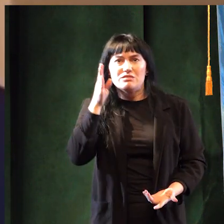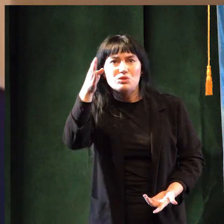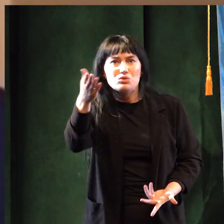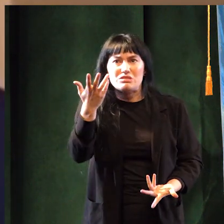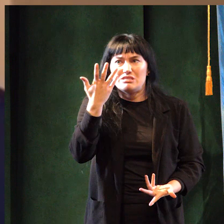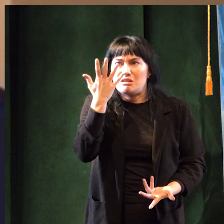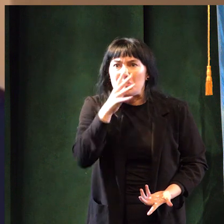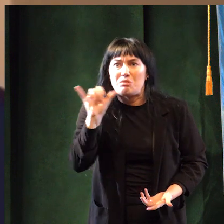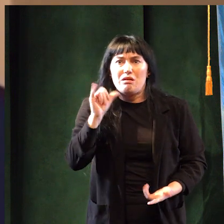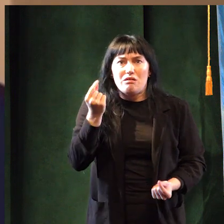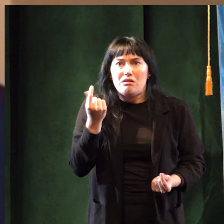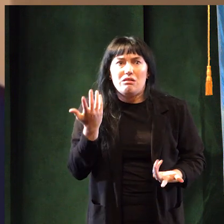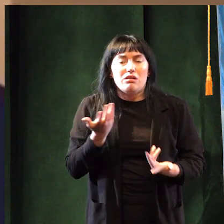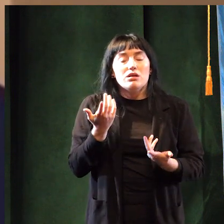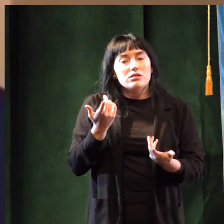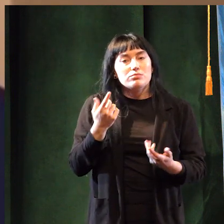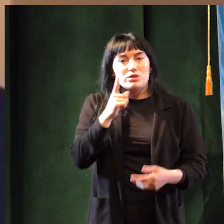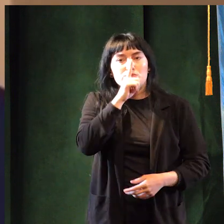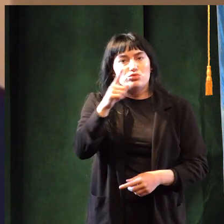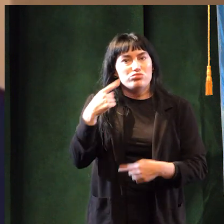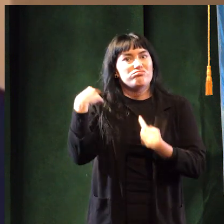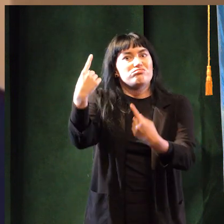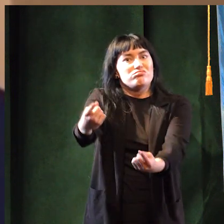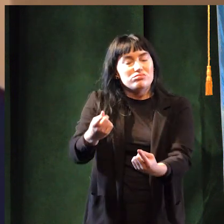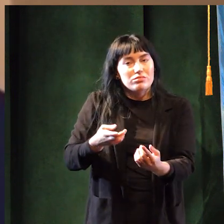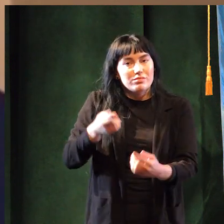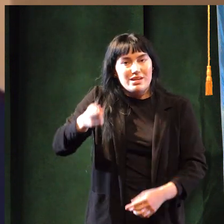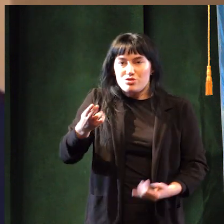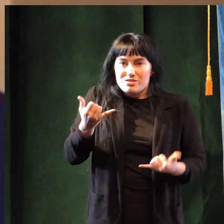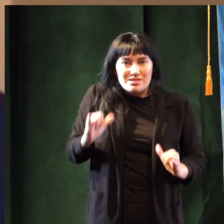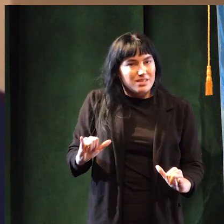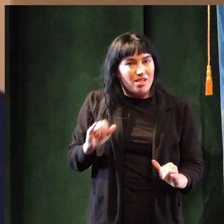a dark hole but what has been true throughout history is just as true today